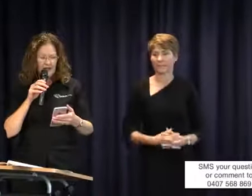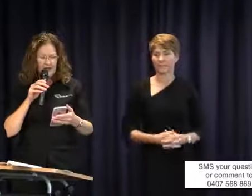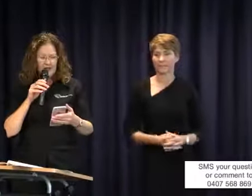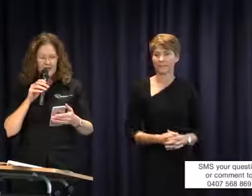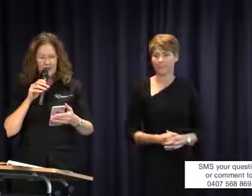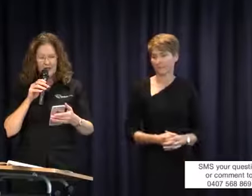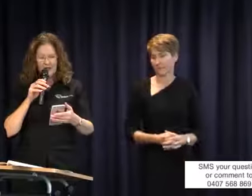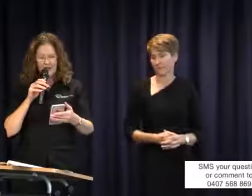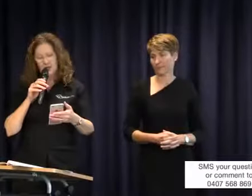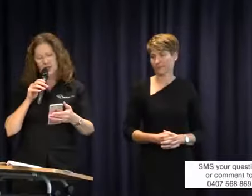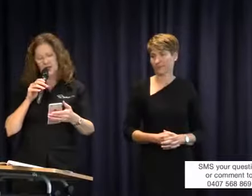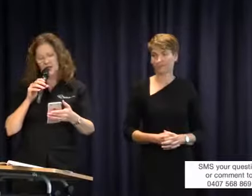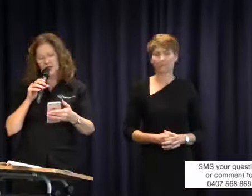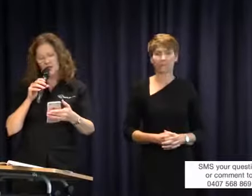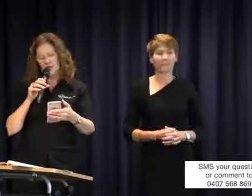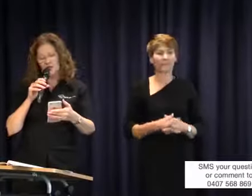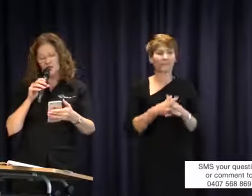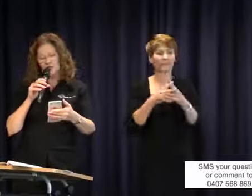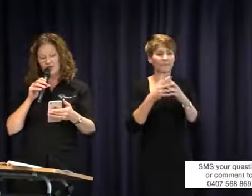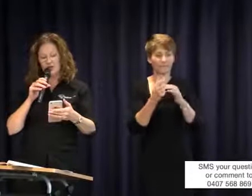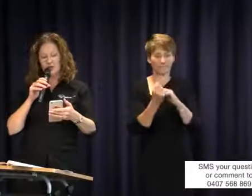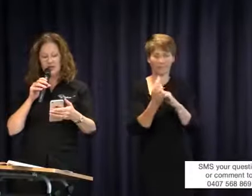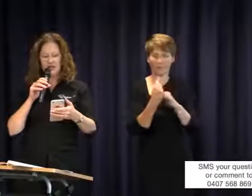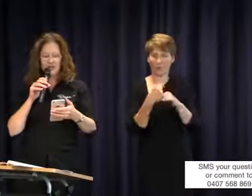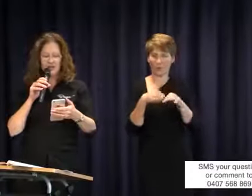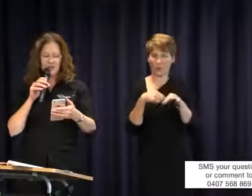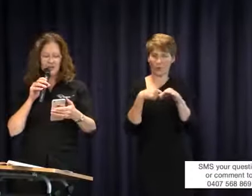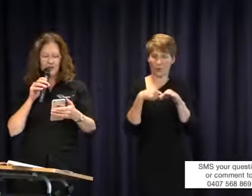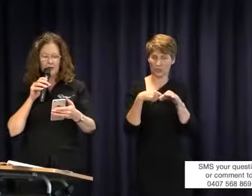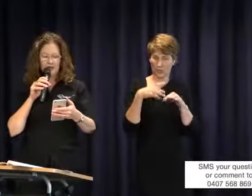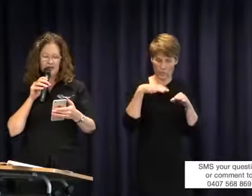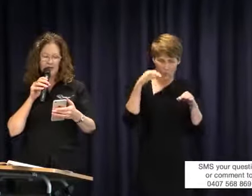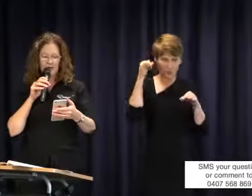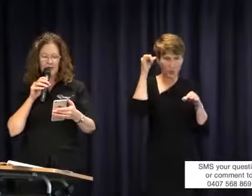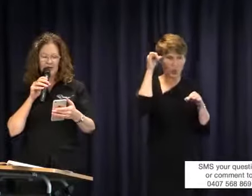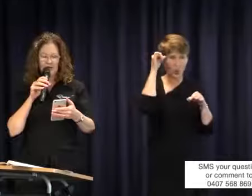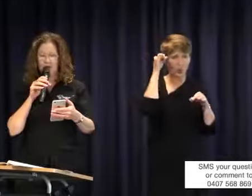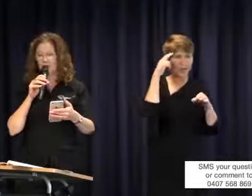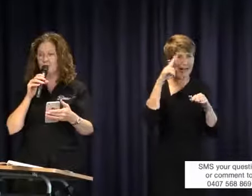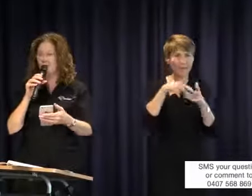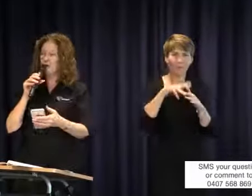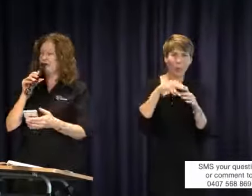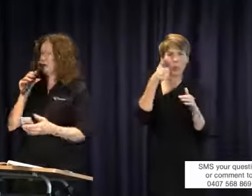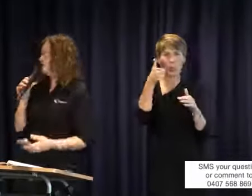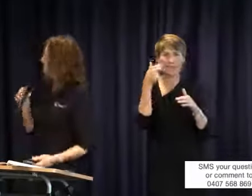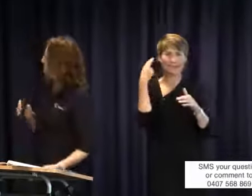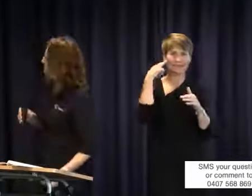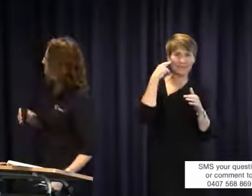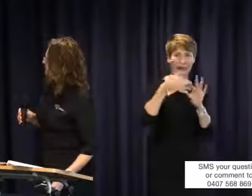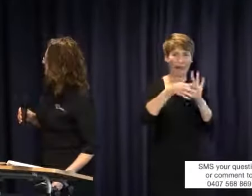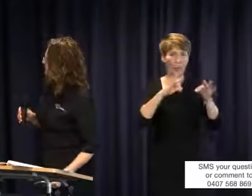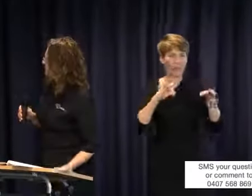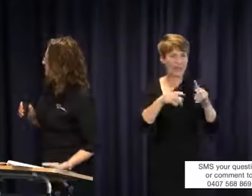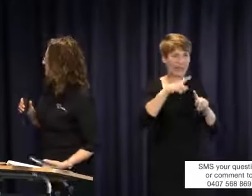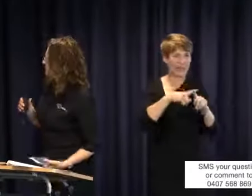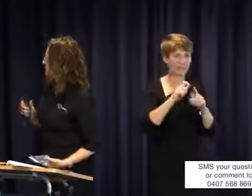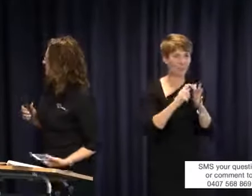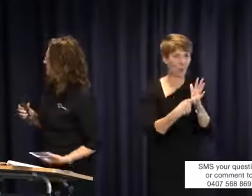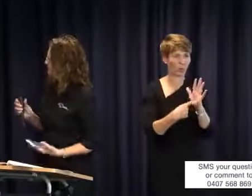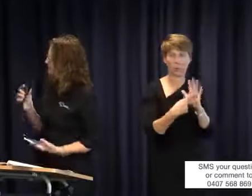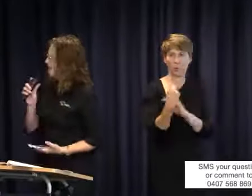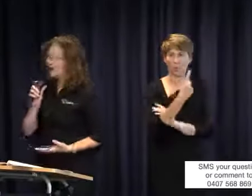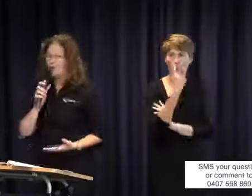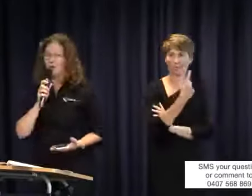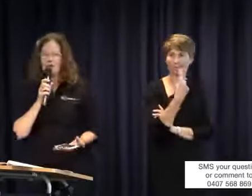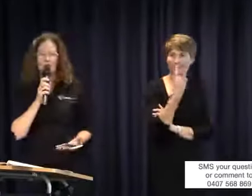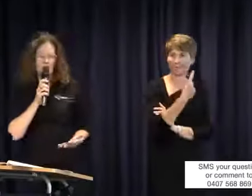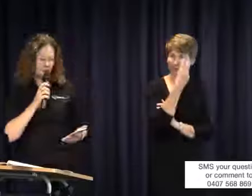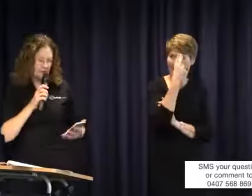comment or question: can I please have the name of a good linguistic expert please? Possibly